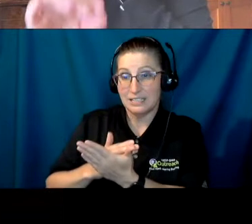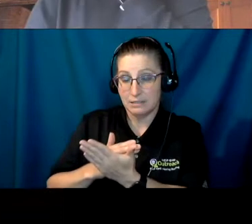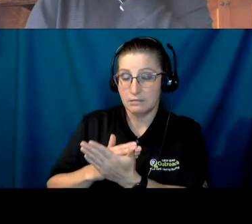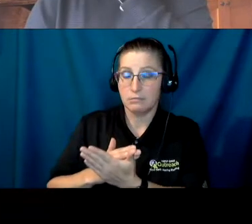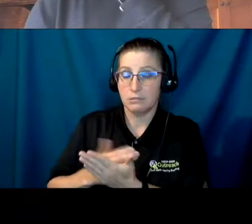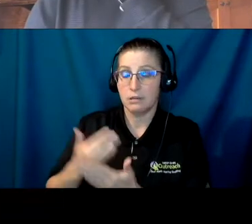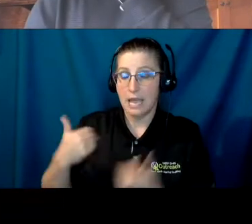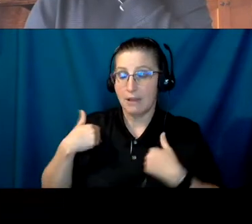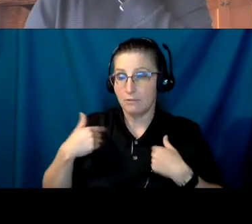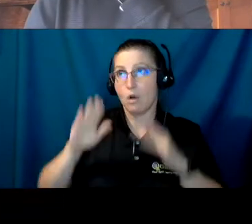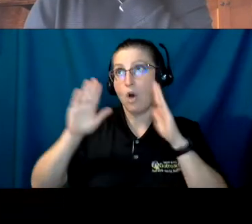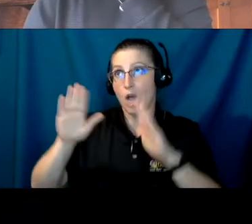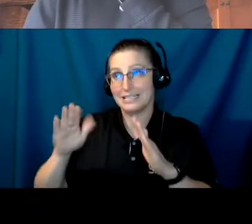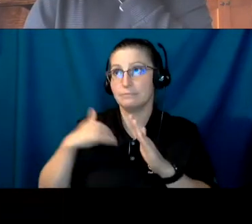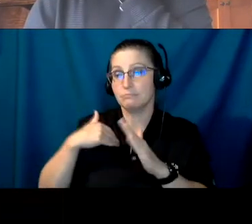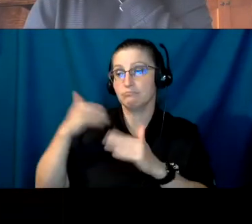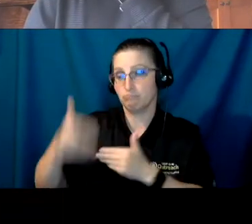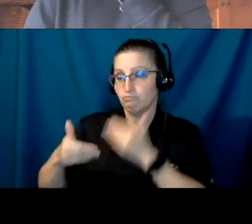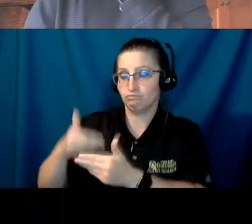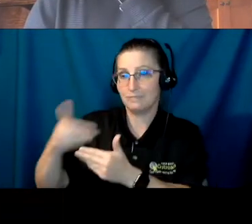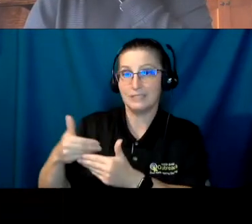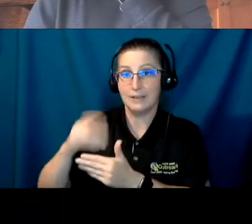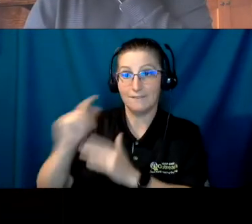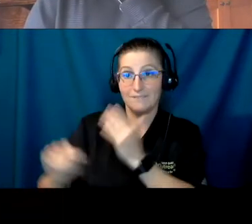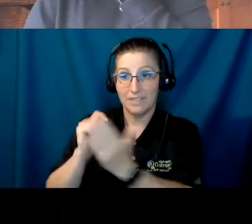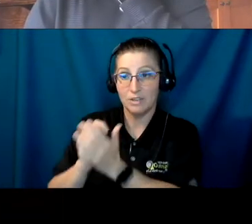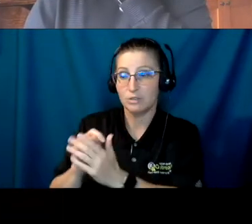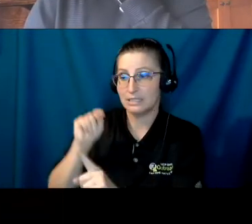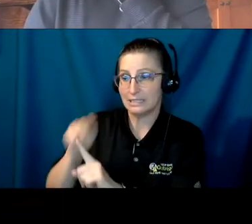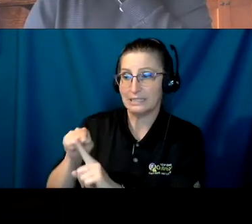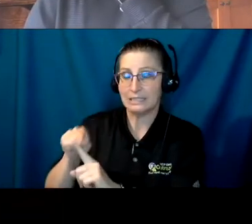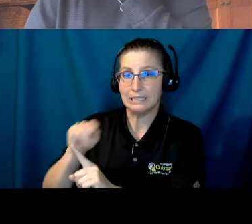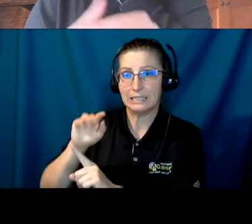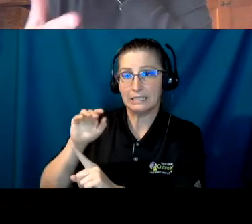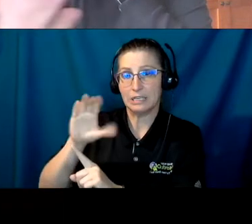videos that he did for a training actually up in Alberta, Canada, but it's it's the best